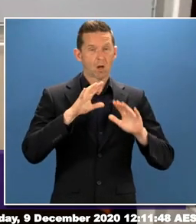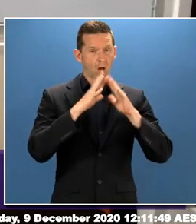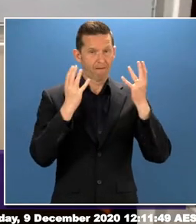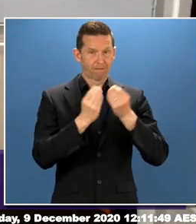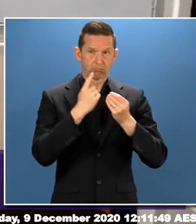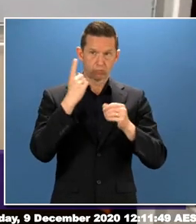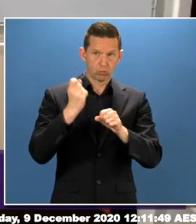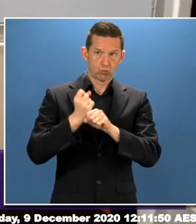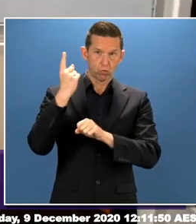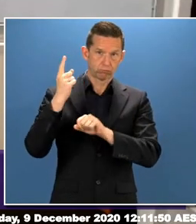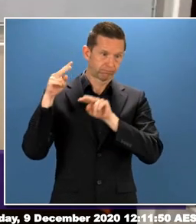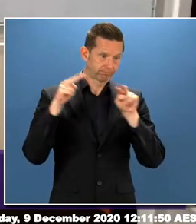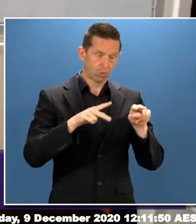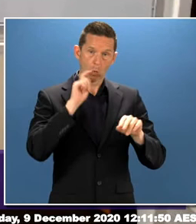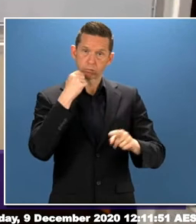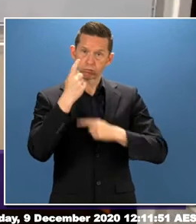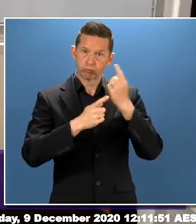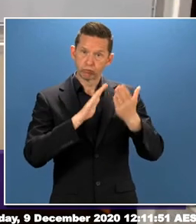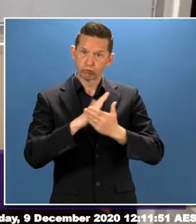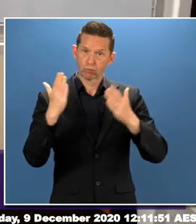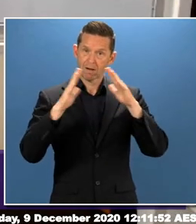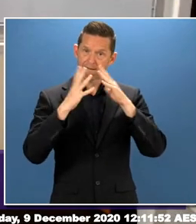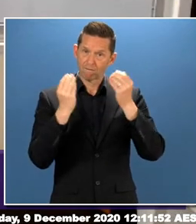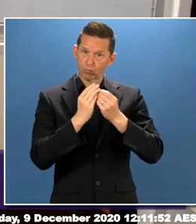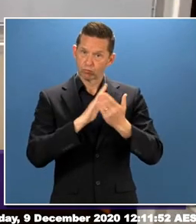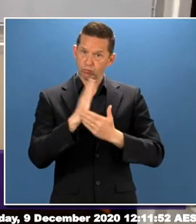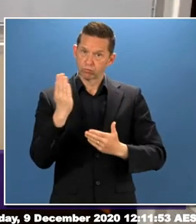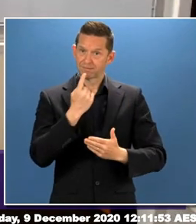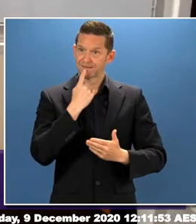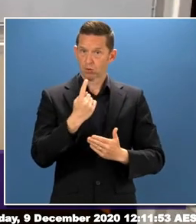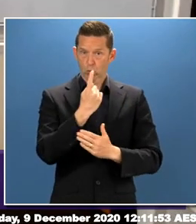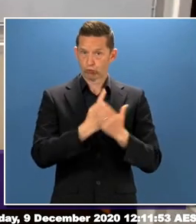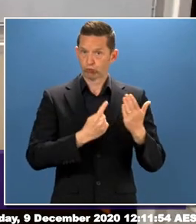will be the truth, the whole truth, and nothing but the truth? I do.